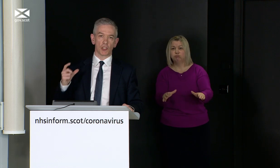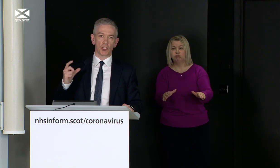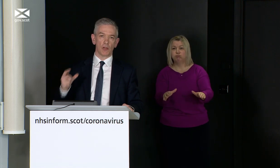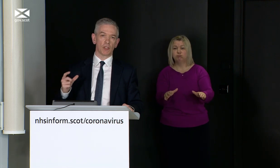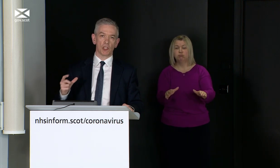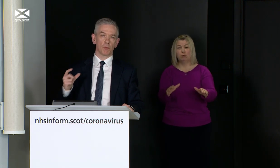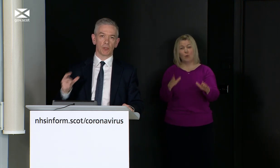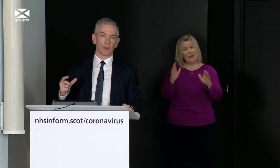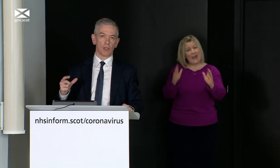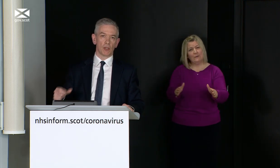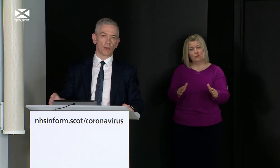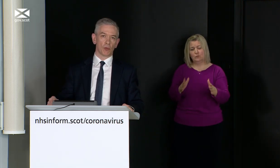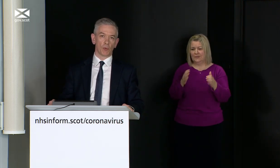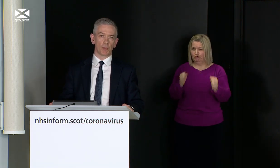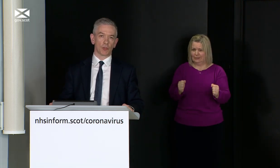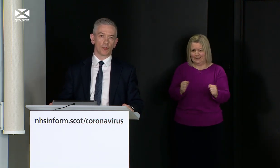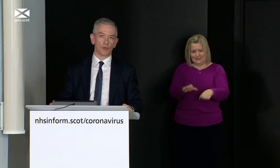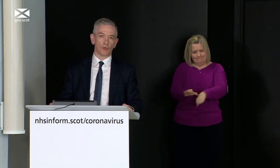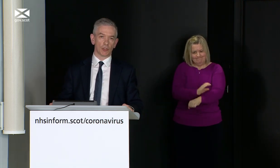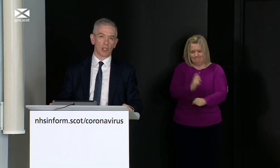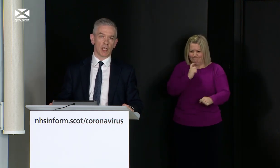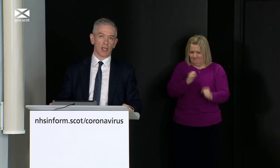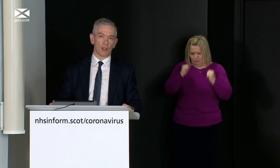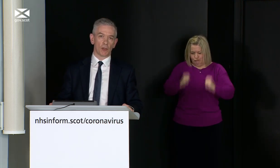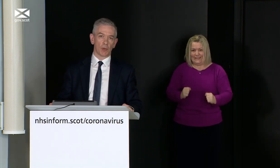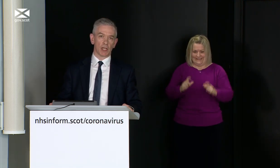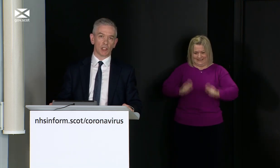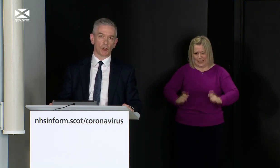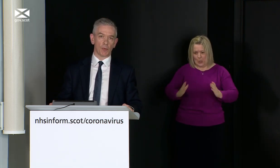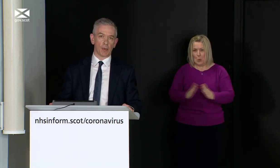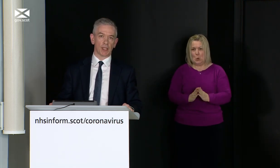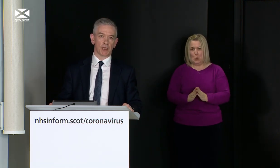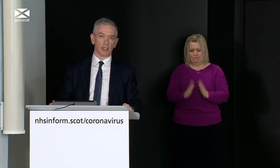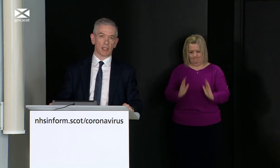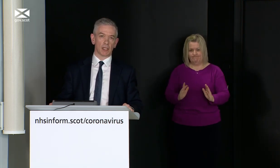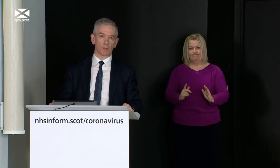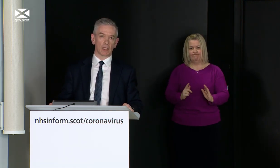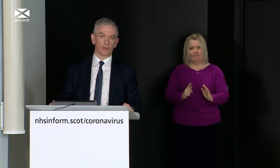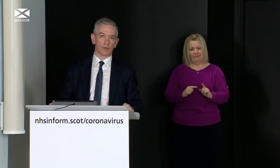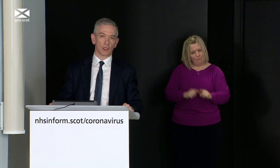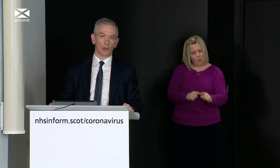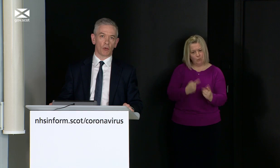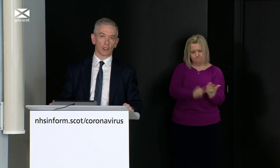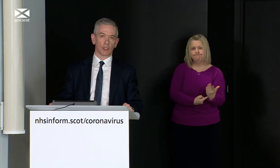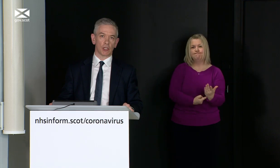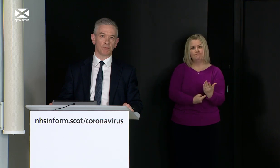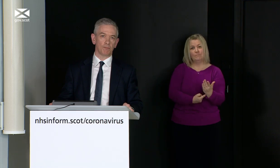self-discipline that we pursue those that were actually going to make that big difference in the longer term.